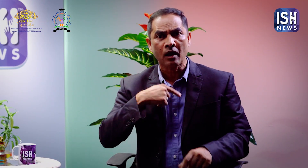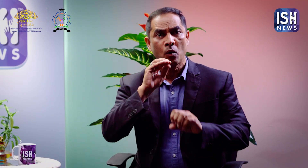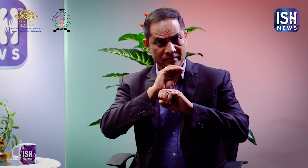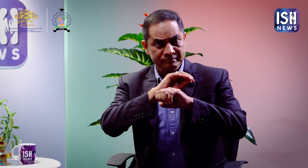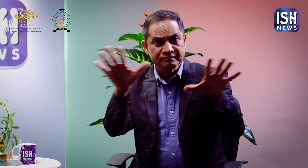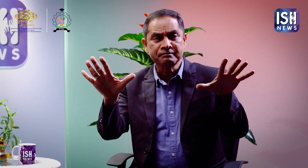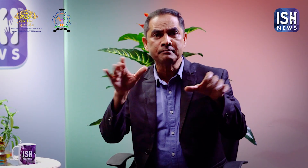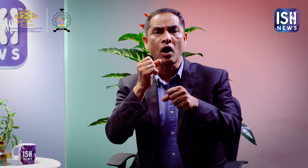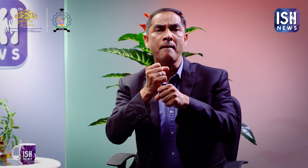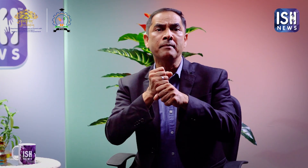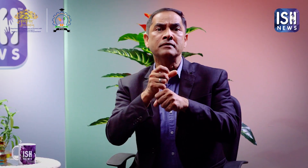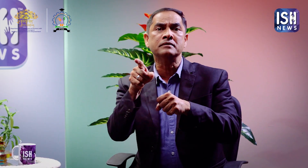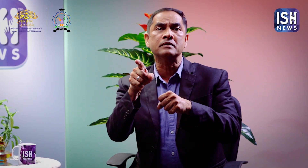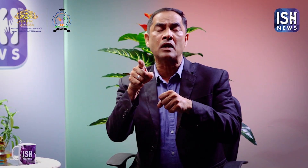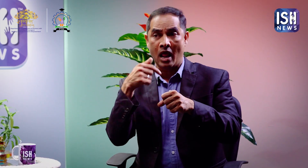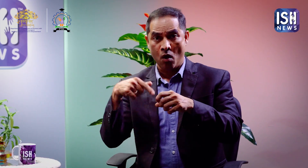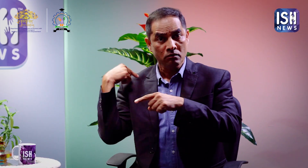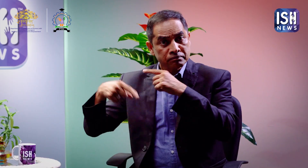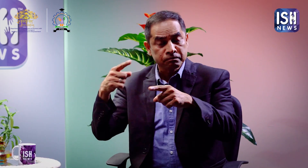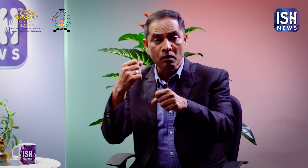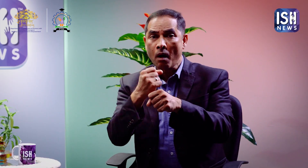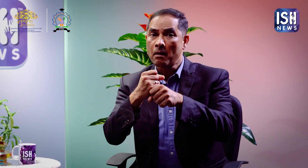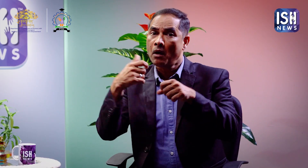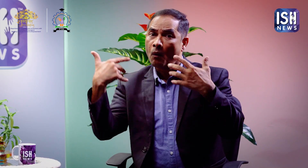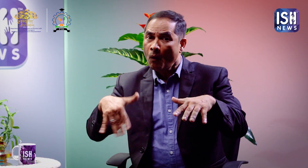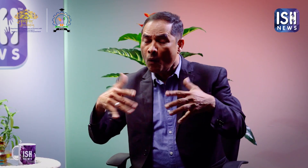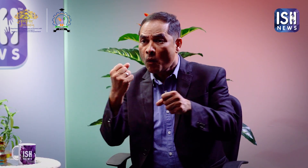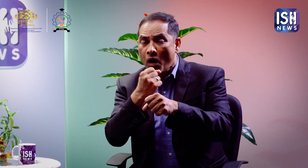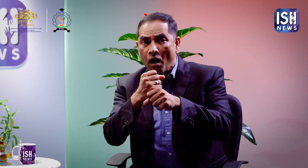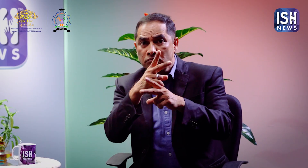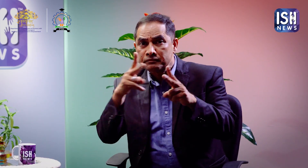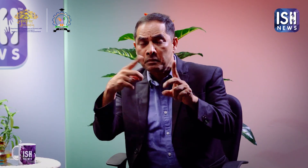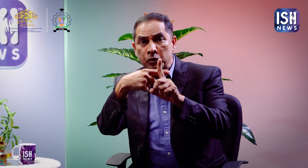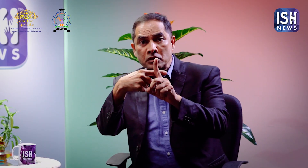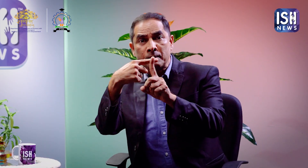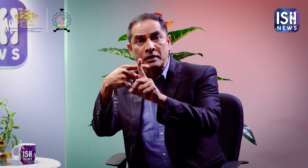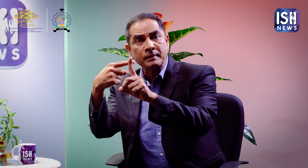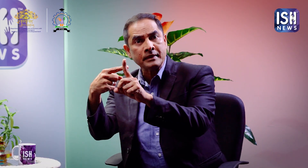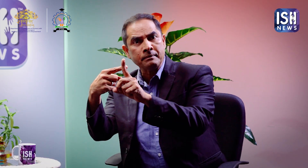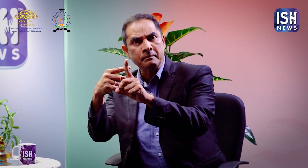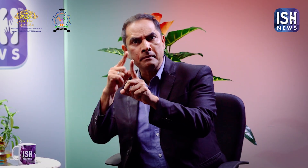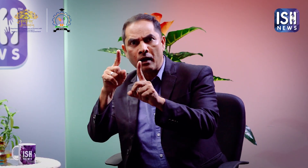So far I have seen Government working postively towards the development,